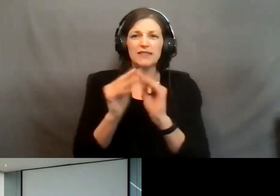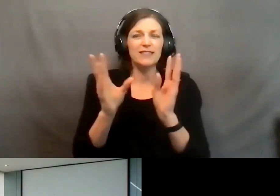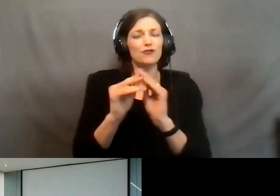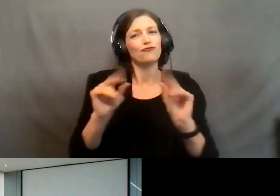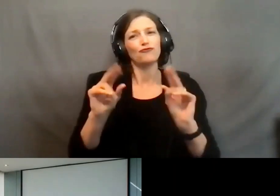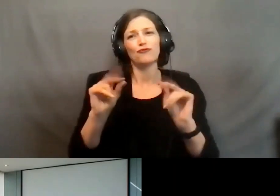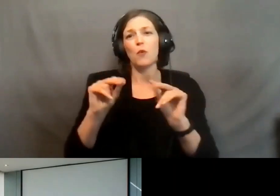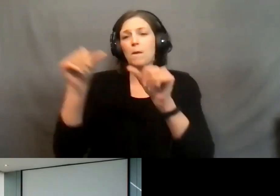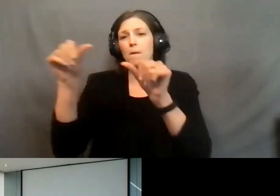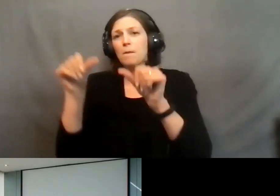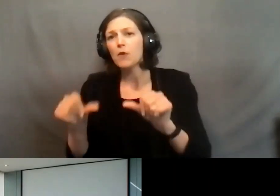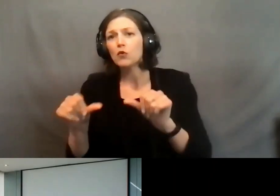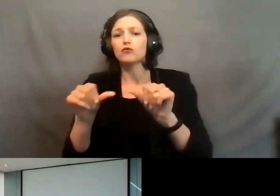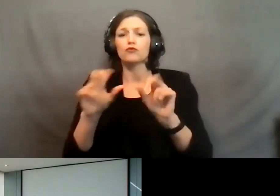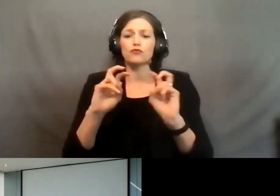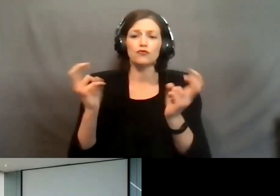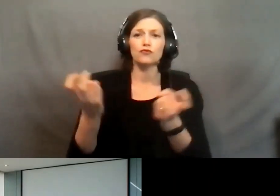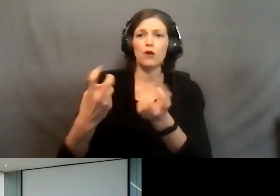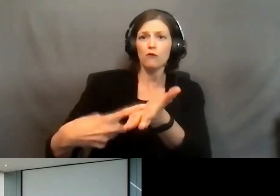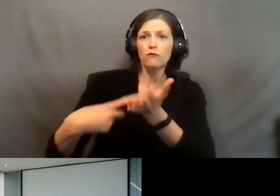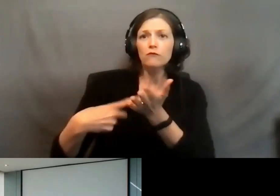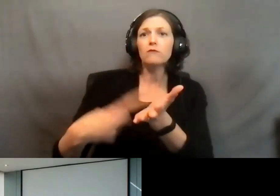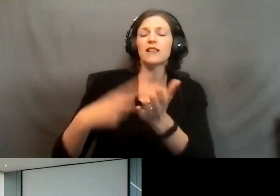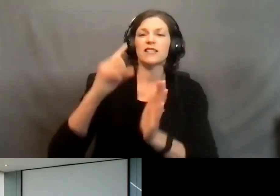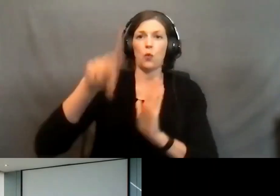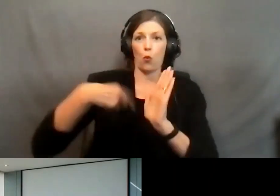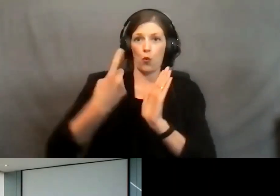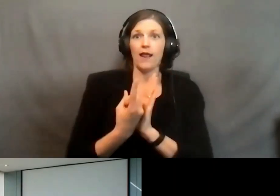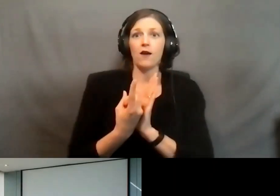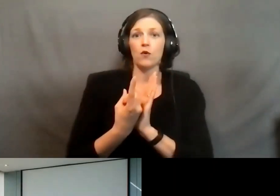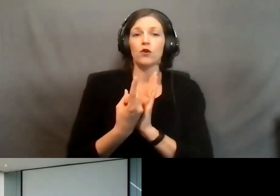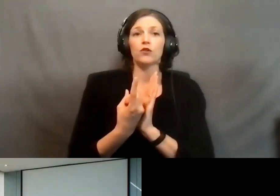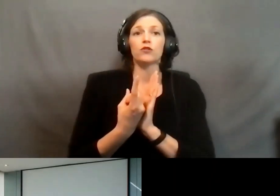12:15:16 are only 1 and a half hours 12:15:22